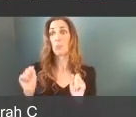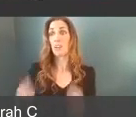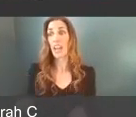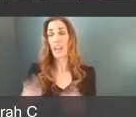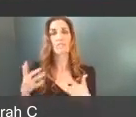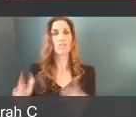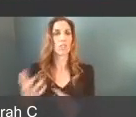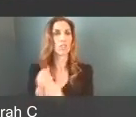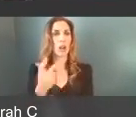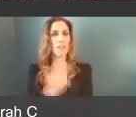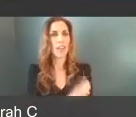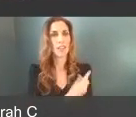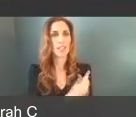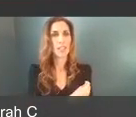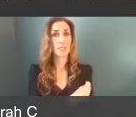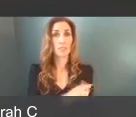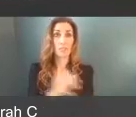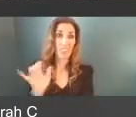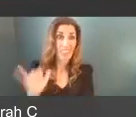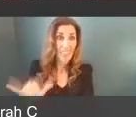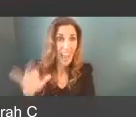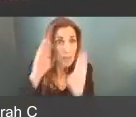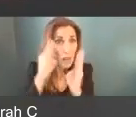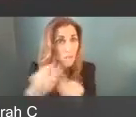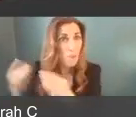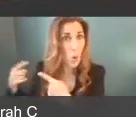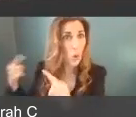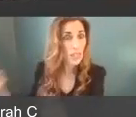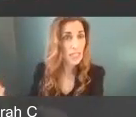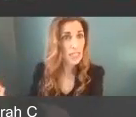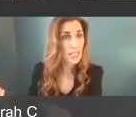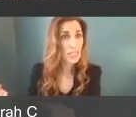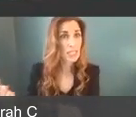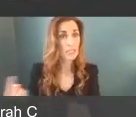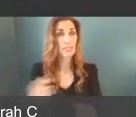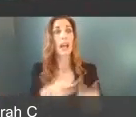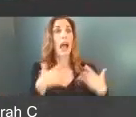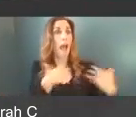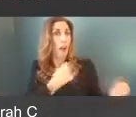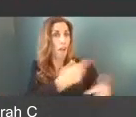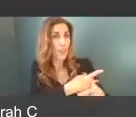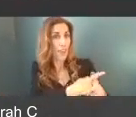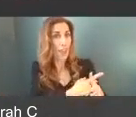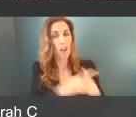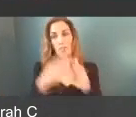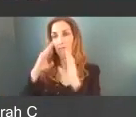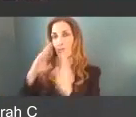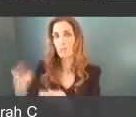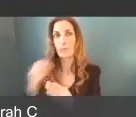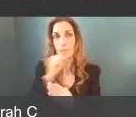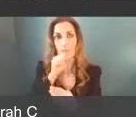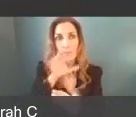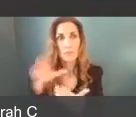our focus. That's been the, except for healthcare workers, that's been the primary focus of 1A. So